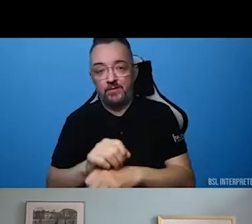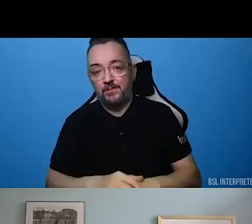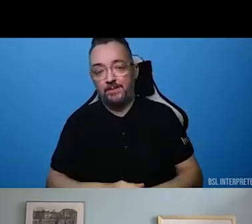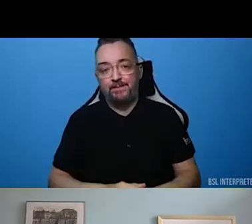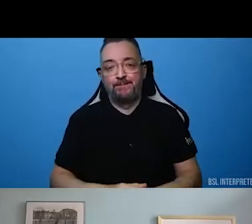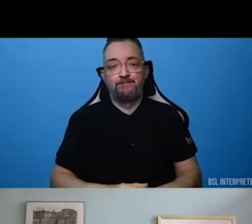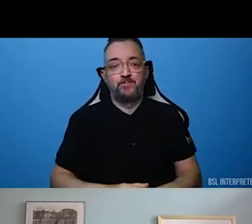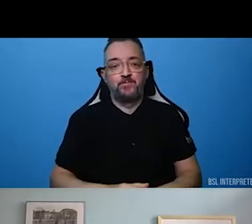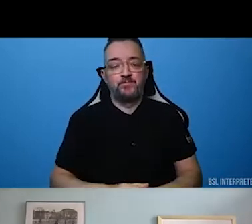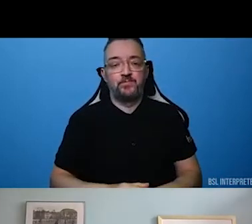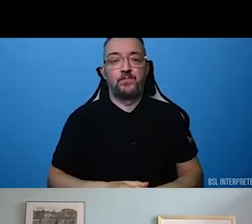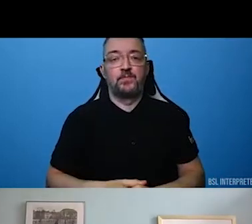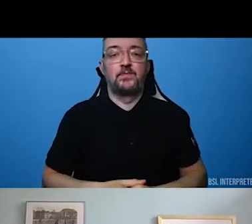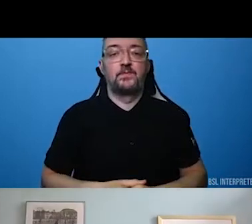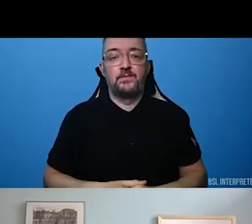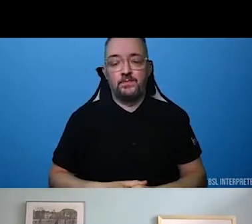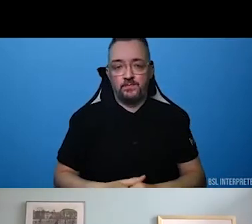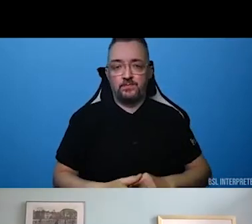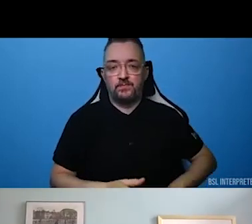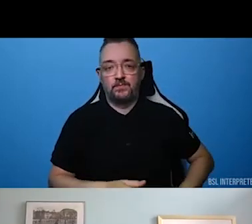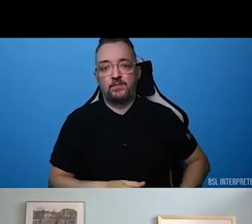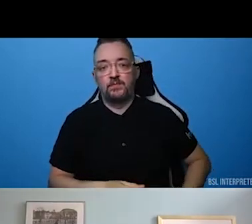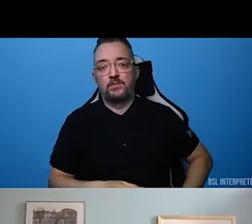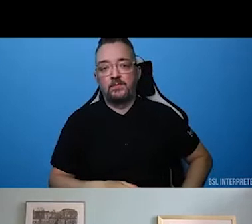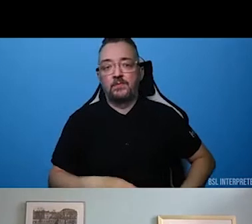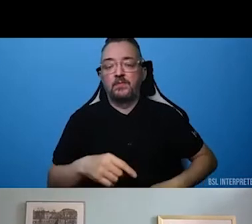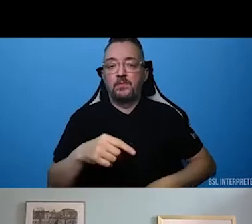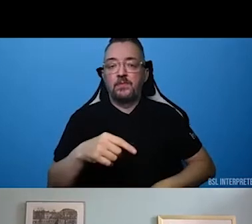Now the immigration out to the Caribbean from Scotland